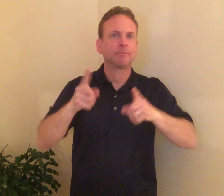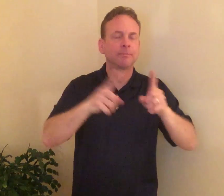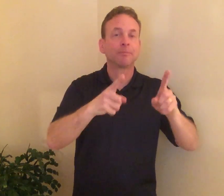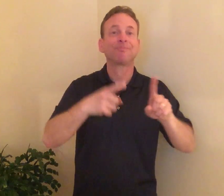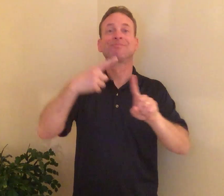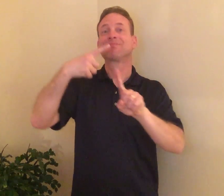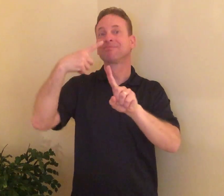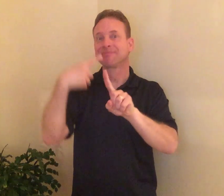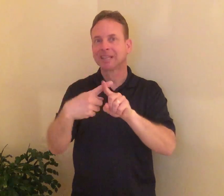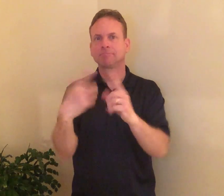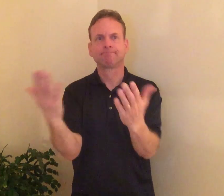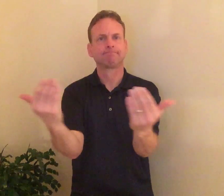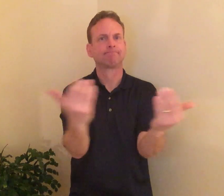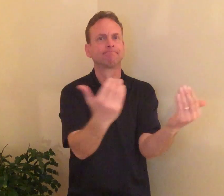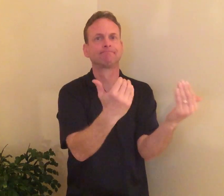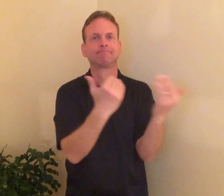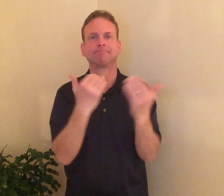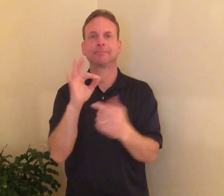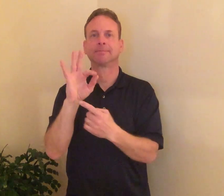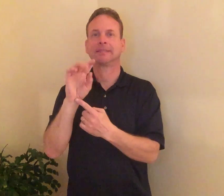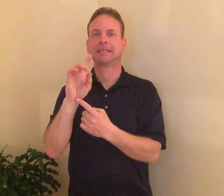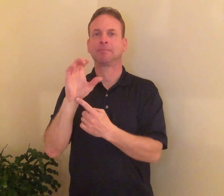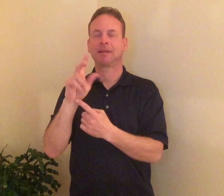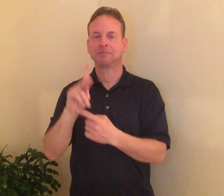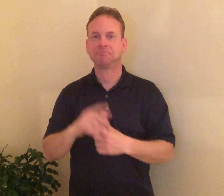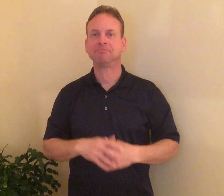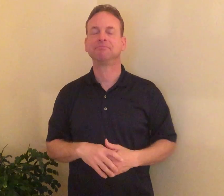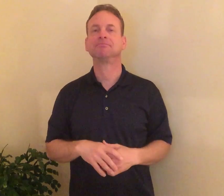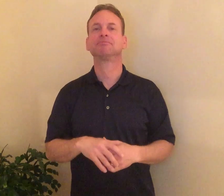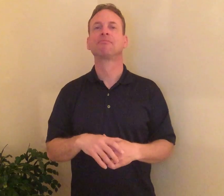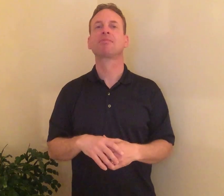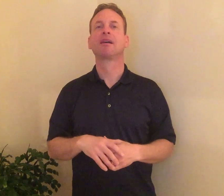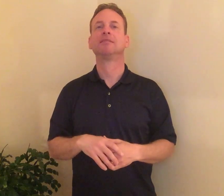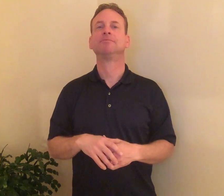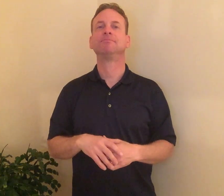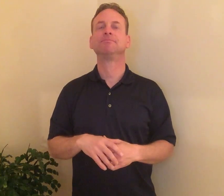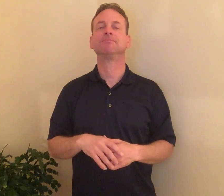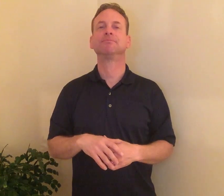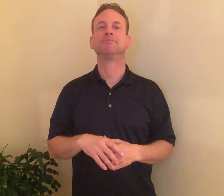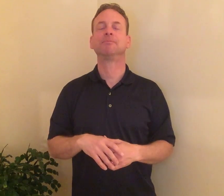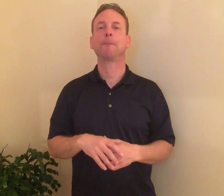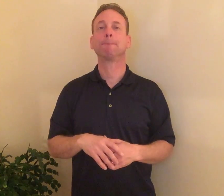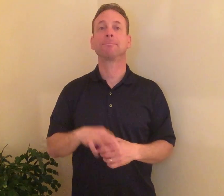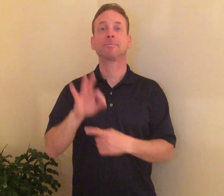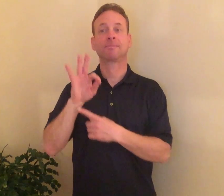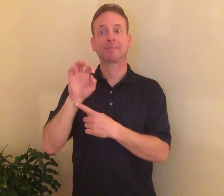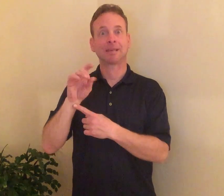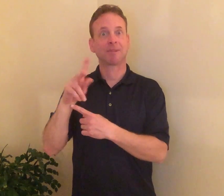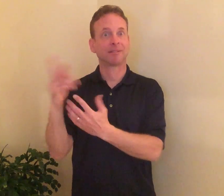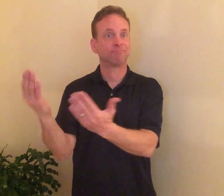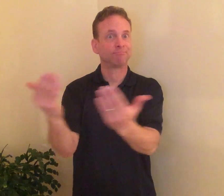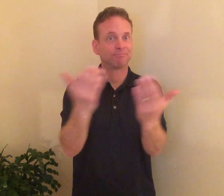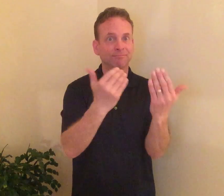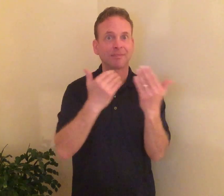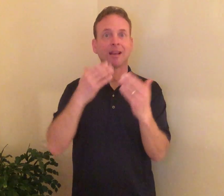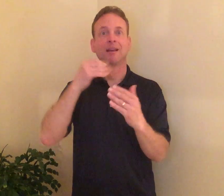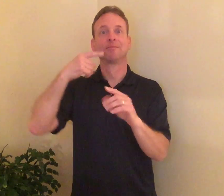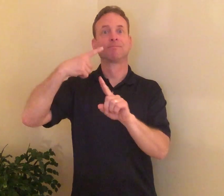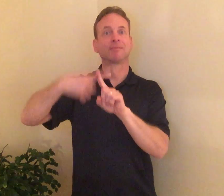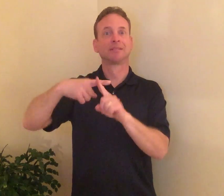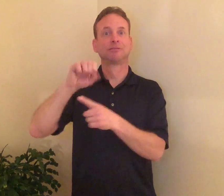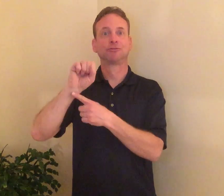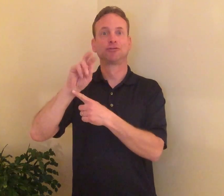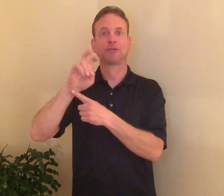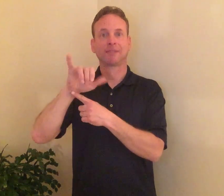time we solicited input from participants. The feedback that we gathered, plus the information